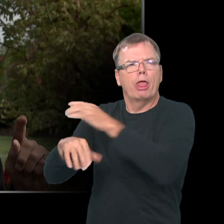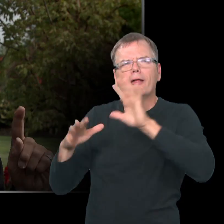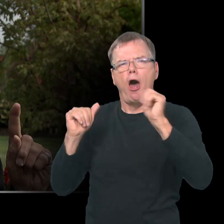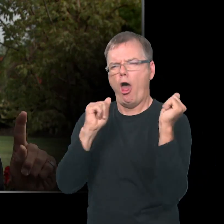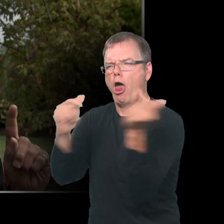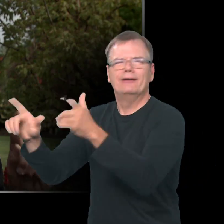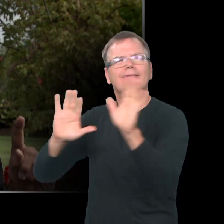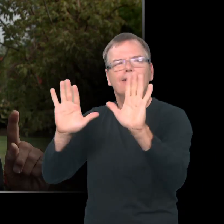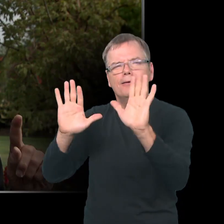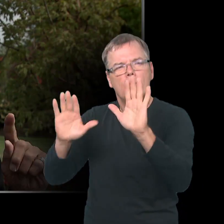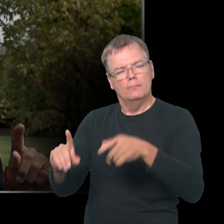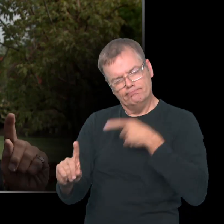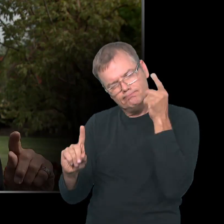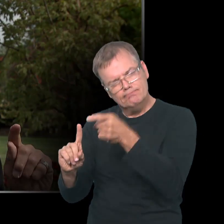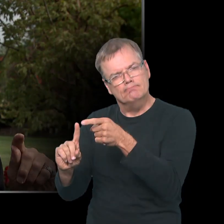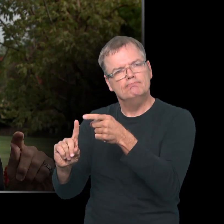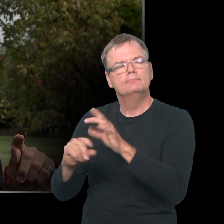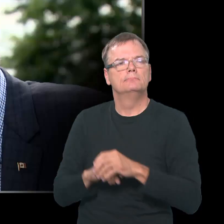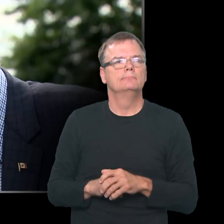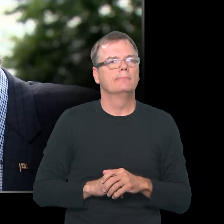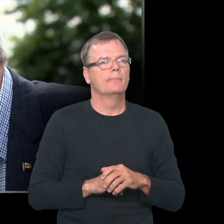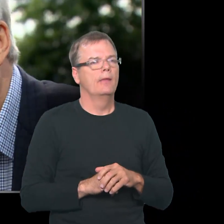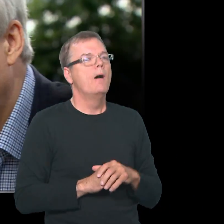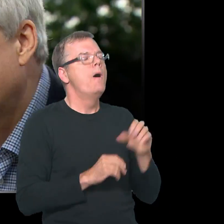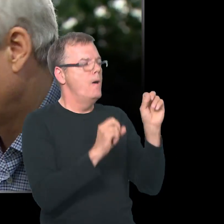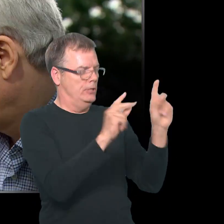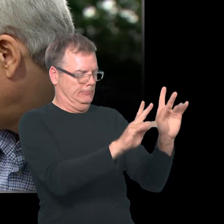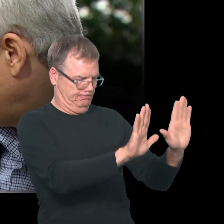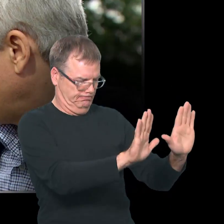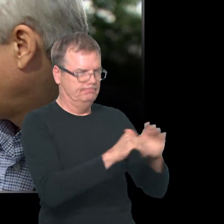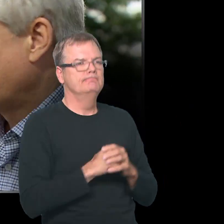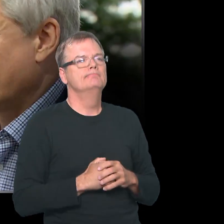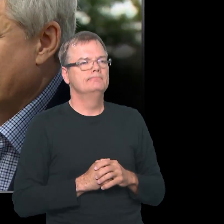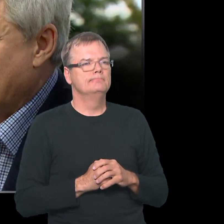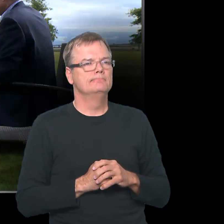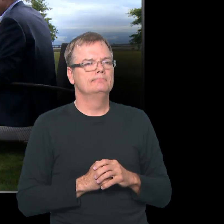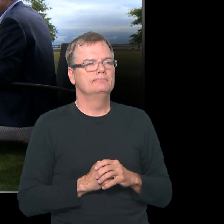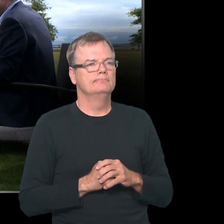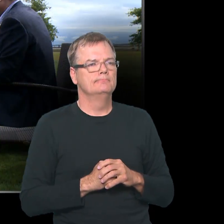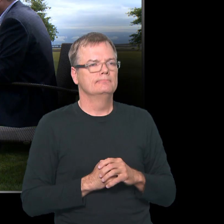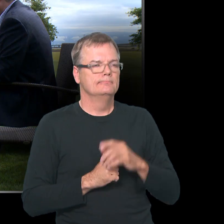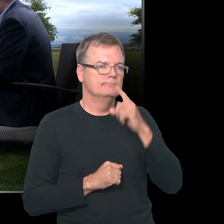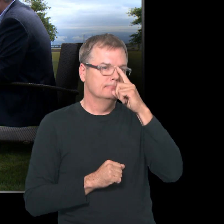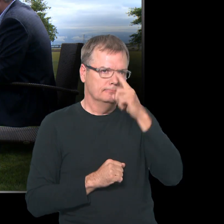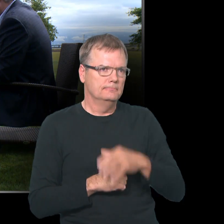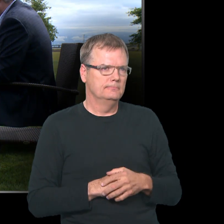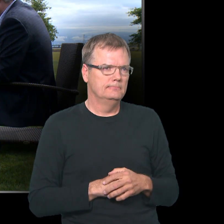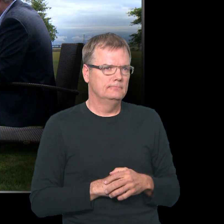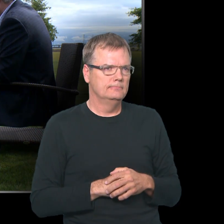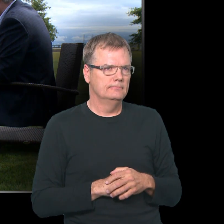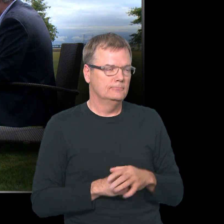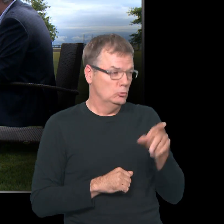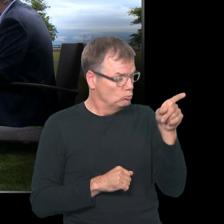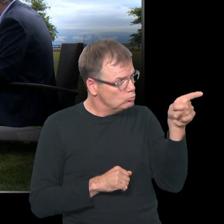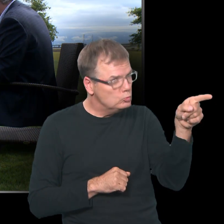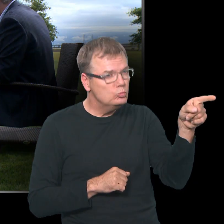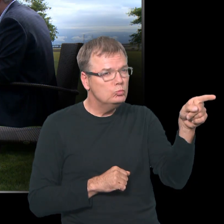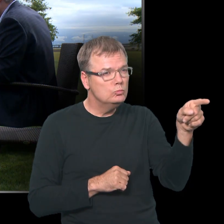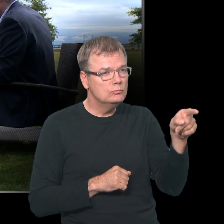That's not the fair thing to do. On that point, you're known as somebody who is not shy